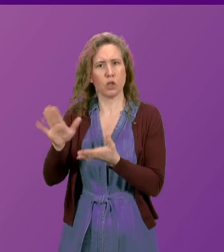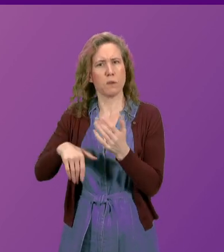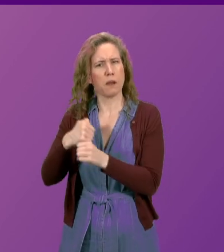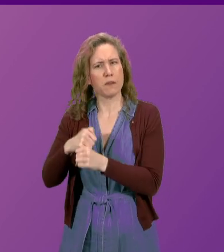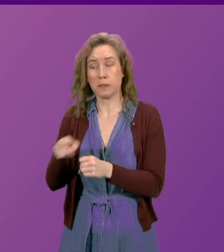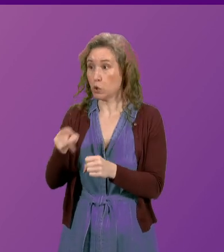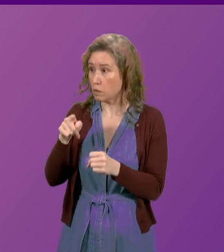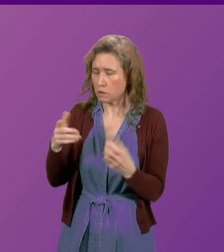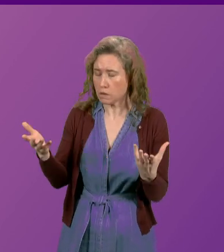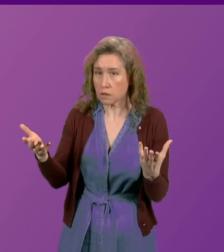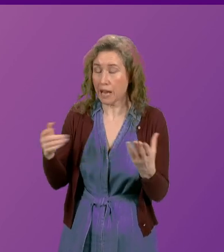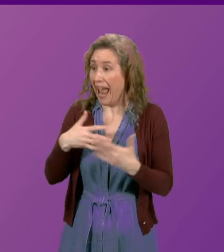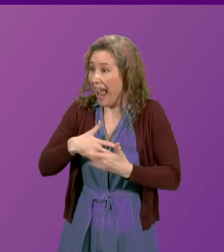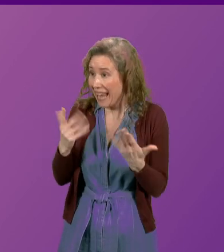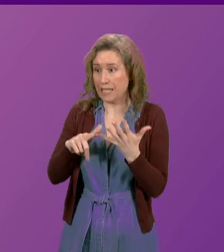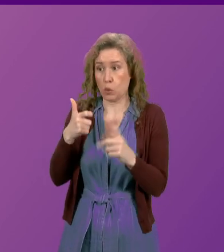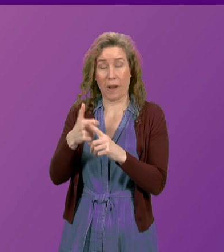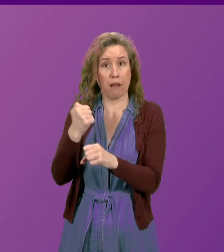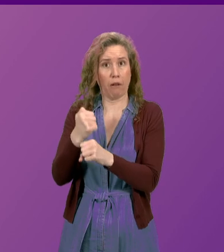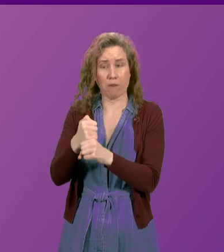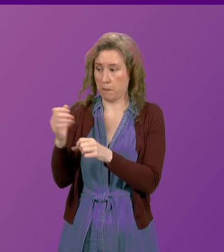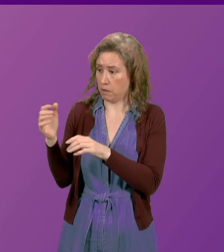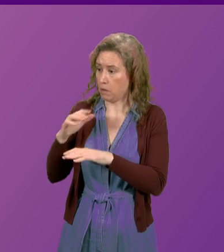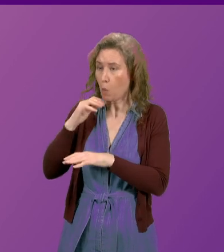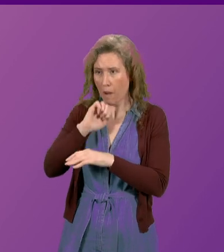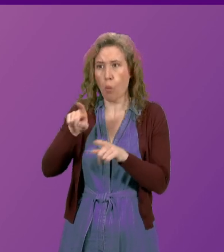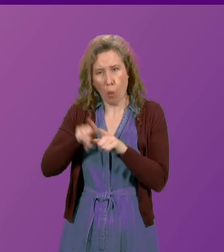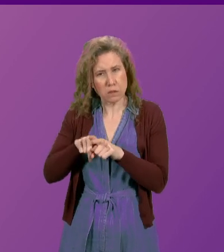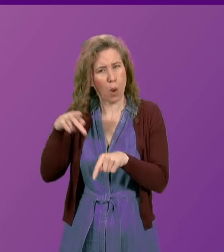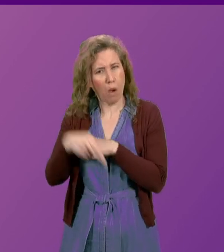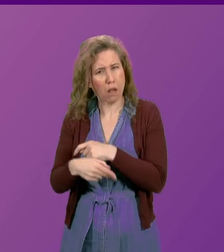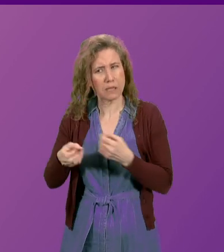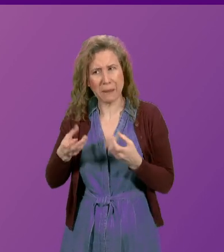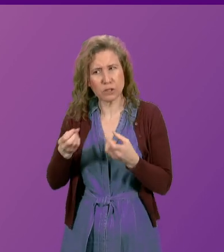incoming United Kingdom Government will also cut public expenditure. What about the nurse?